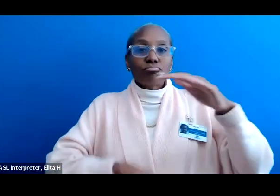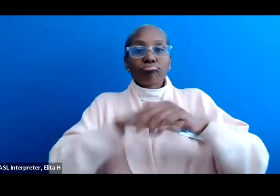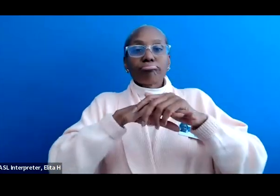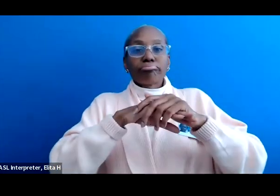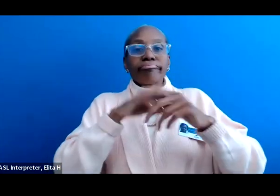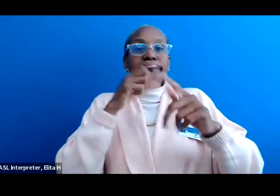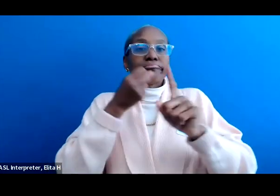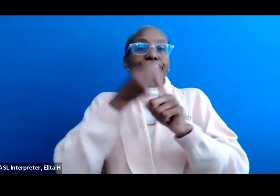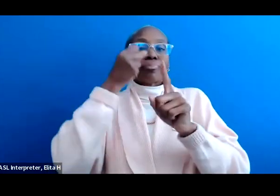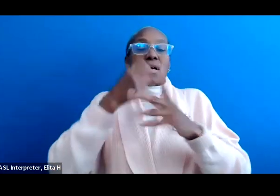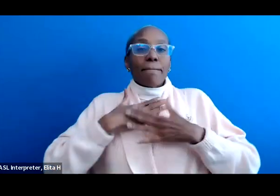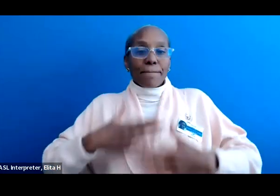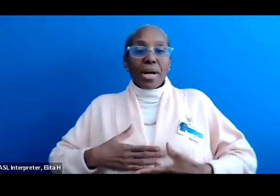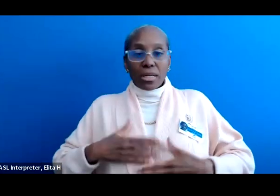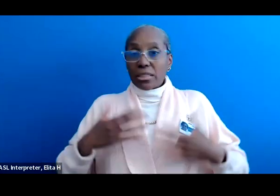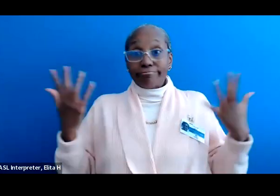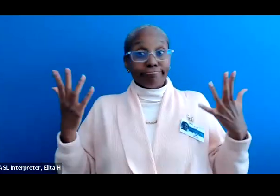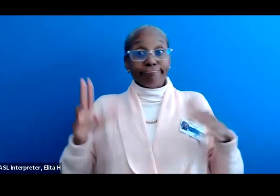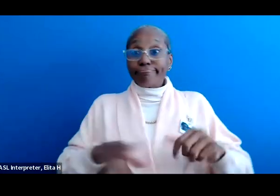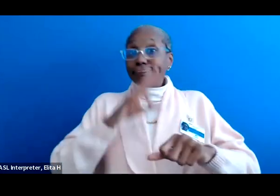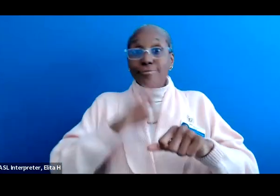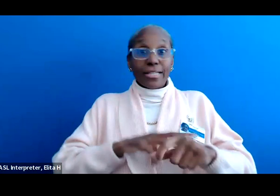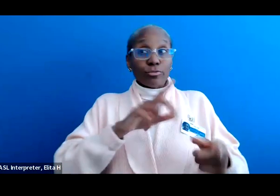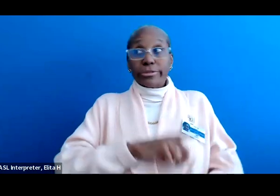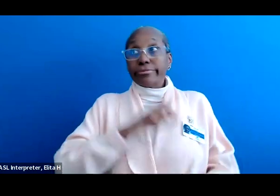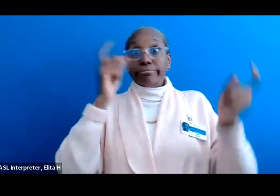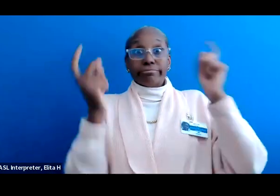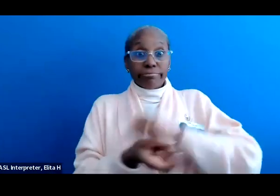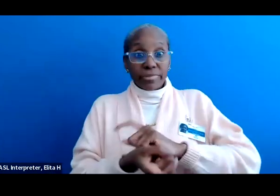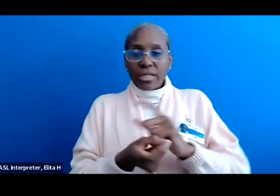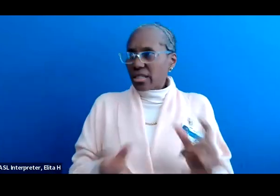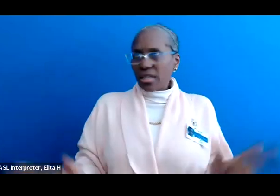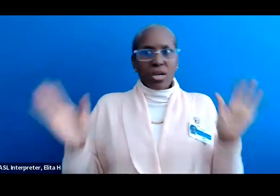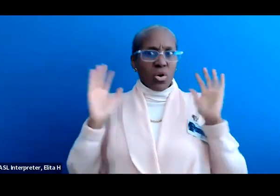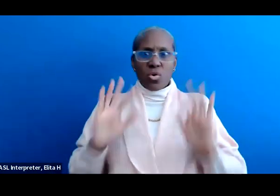and things in their bodies just naturally change and they're like, “Wait a minute, hold the phone.